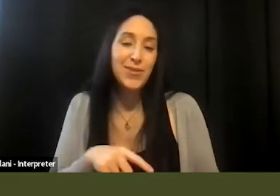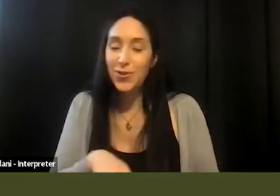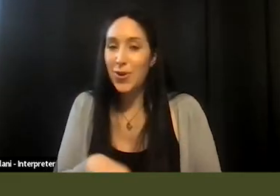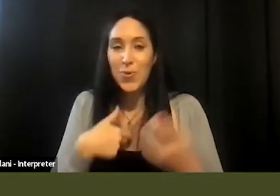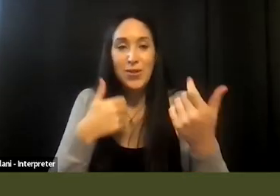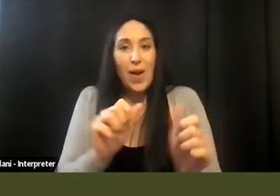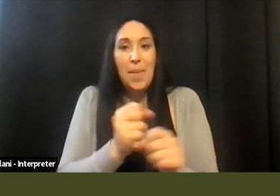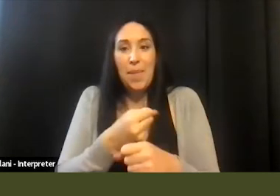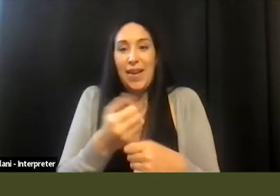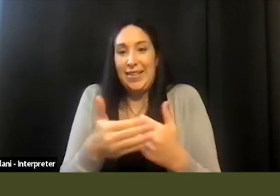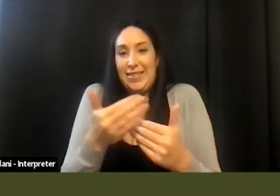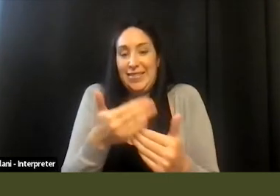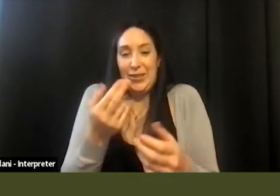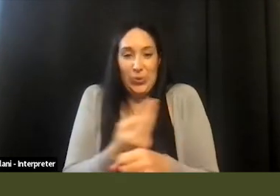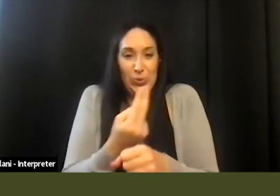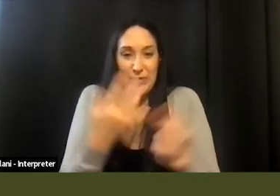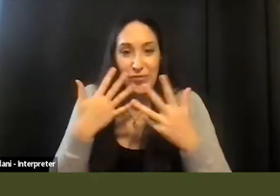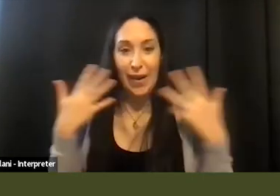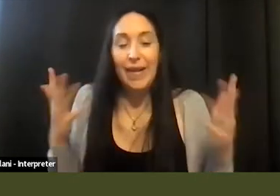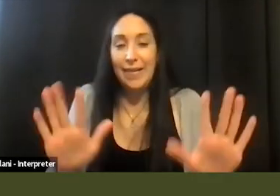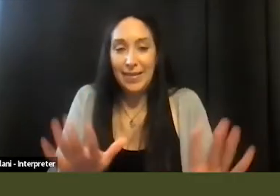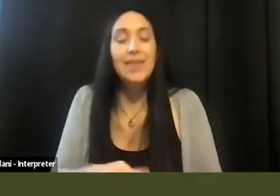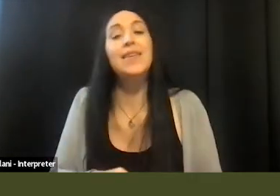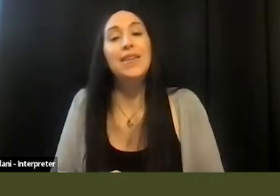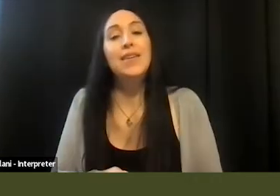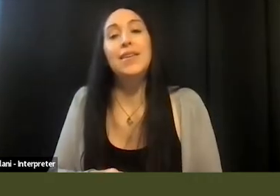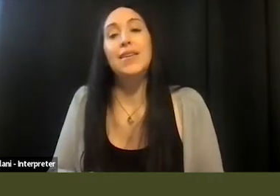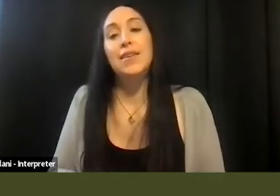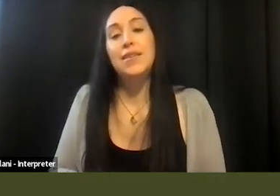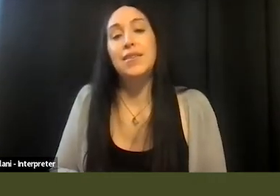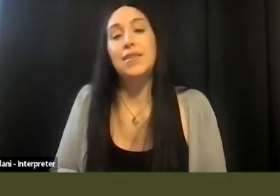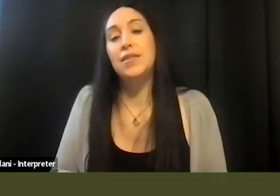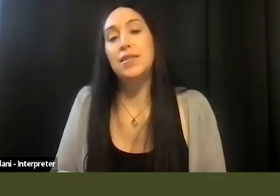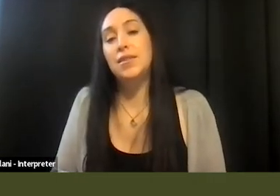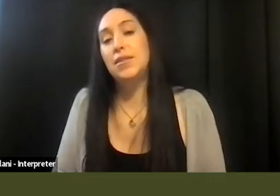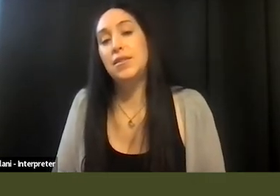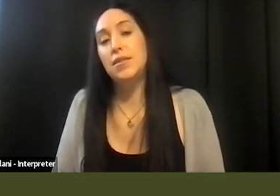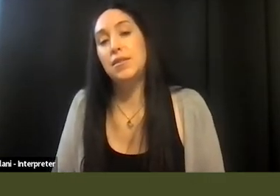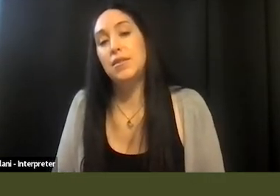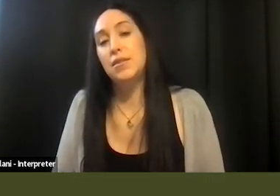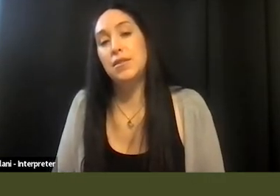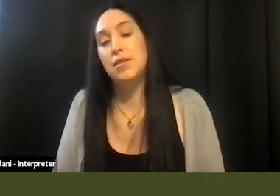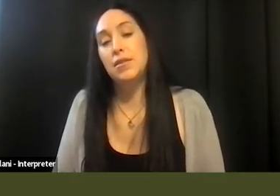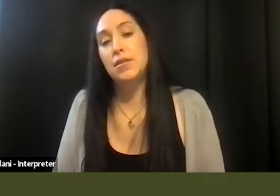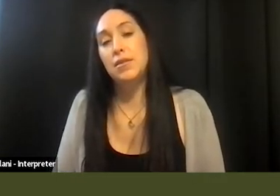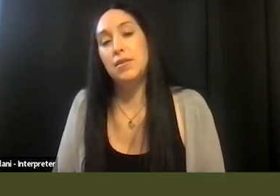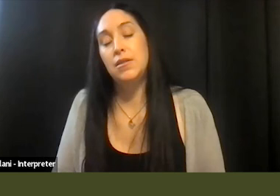And you'll notice we are looking for all types of accessibility. So you'll see some of the questions are...